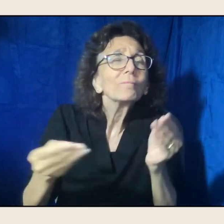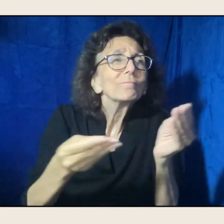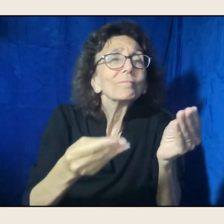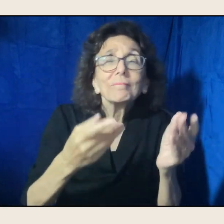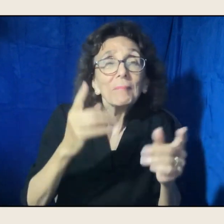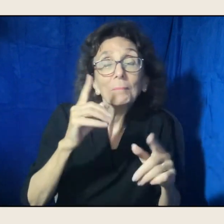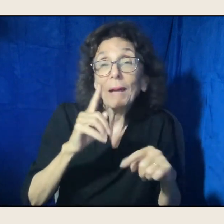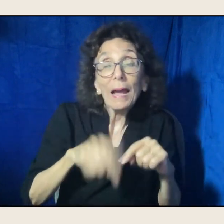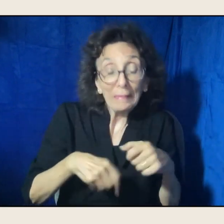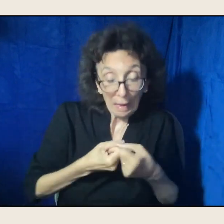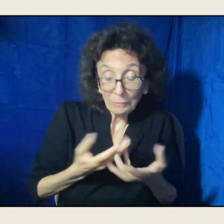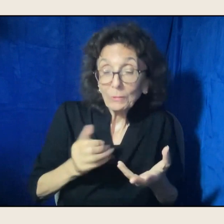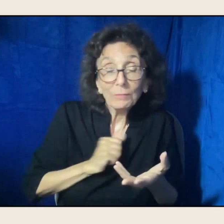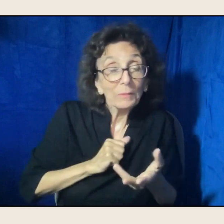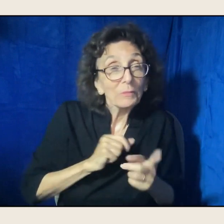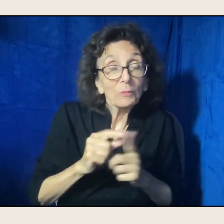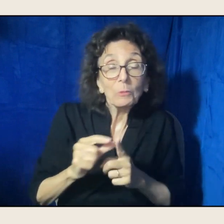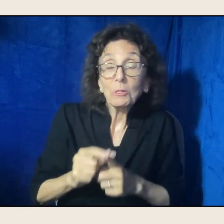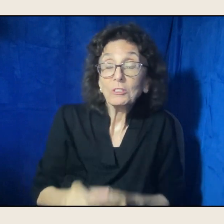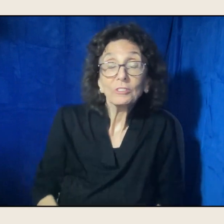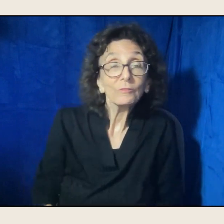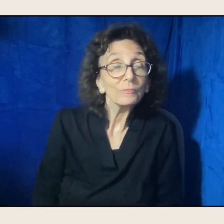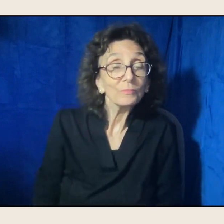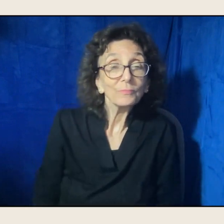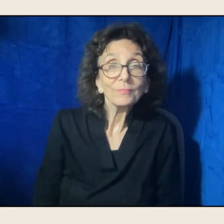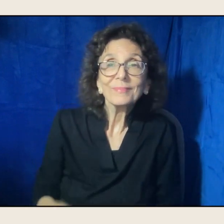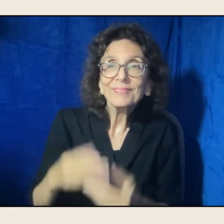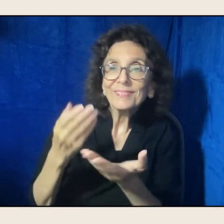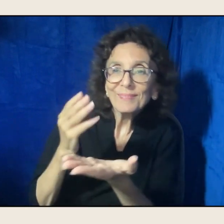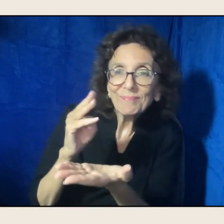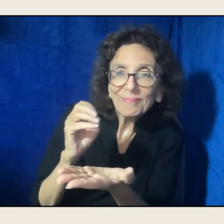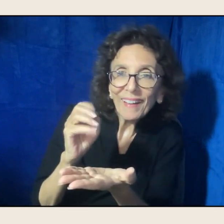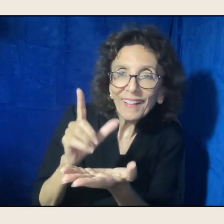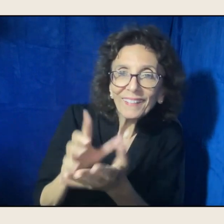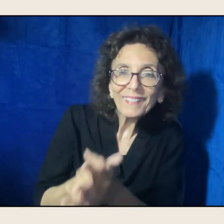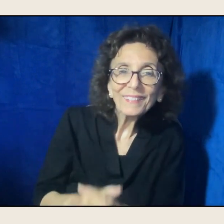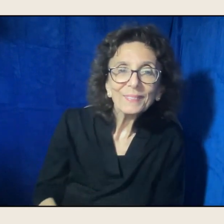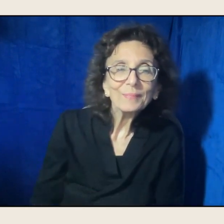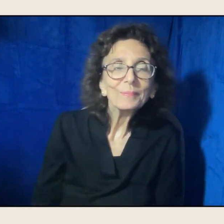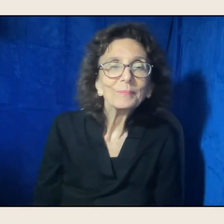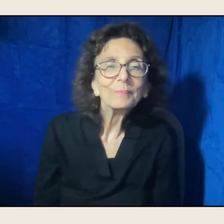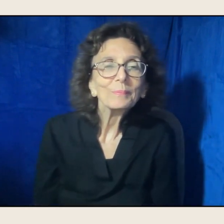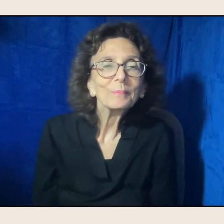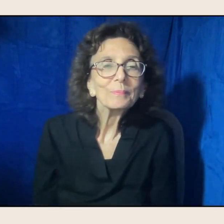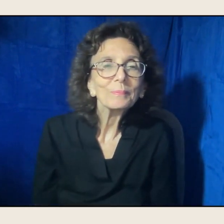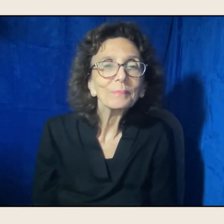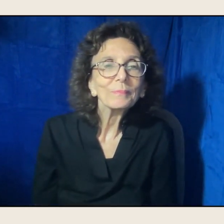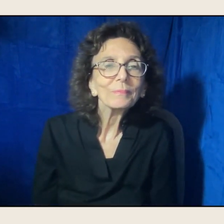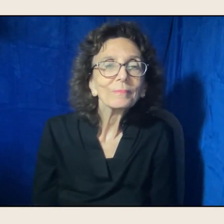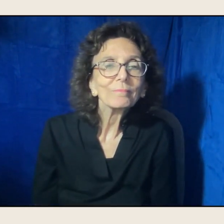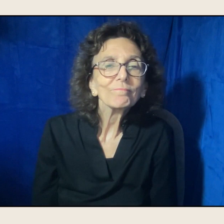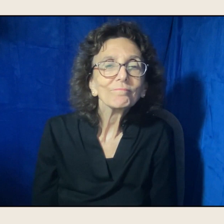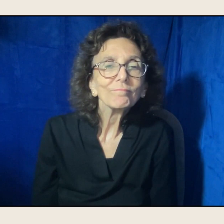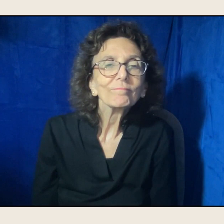Sometimes- Please, go ahead. Please, please. Well, sometimes, you know, you mentioned abstract,